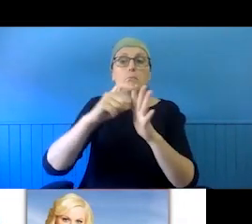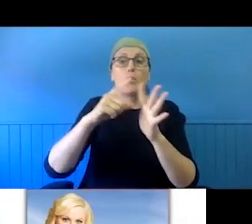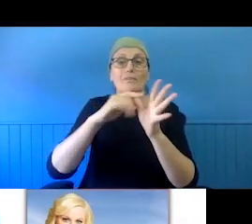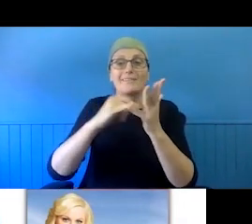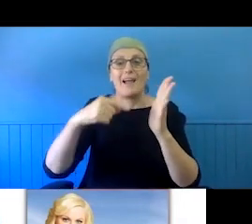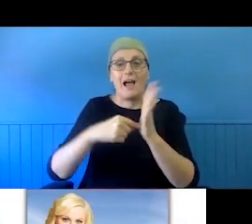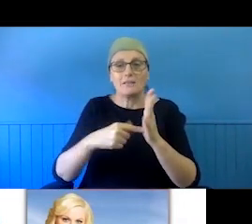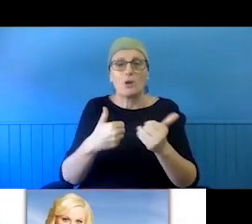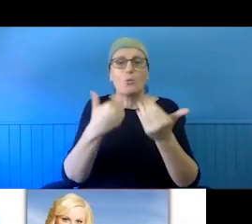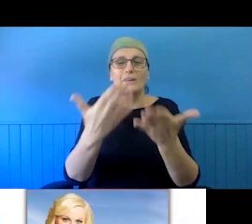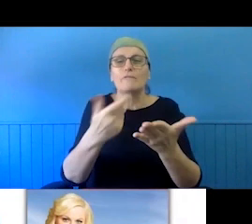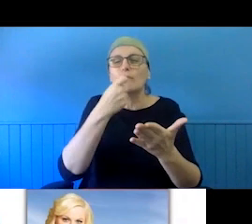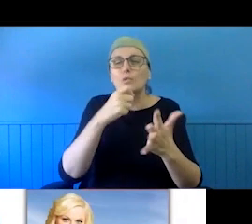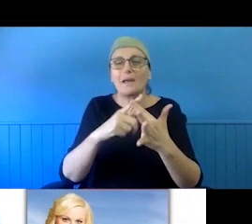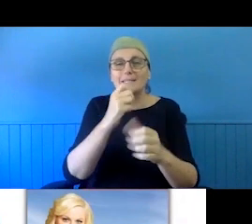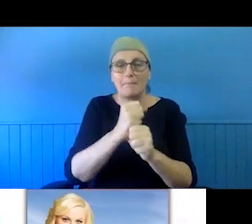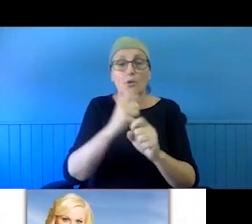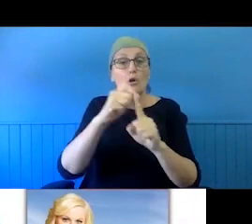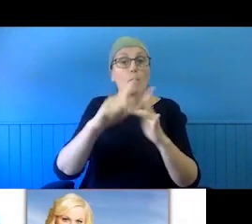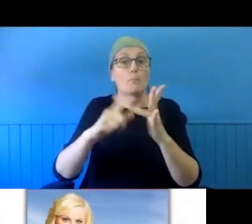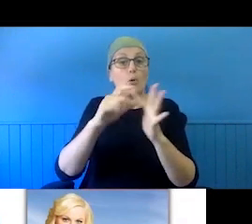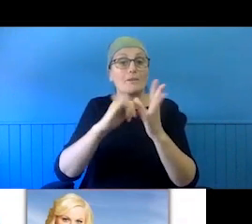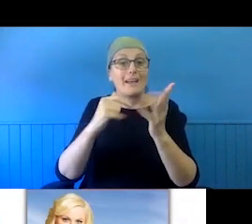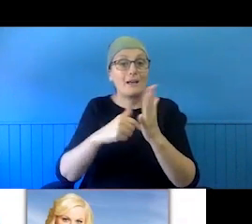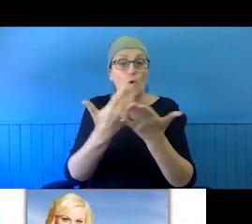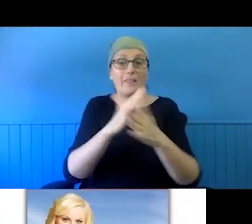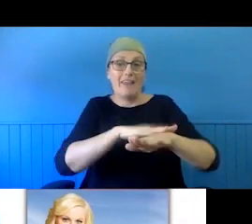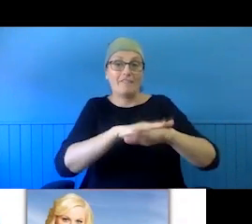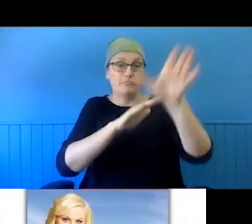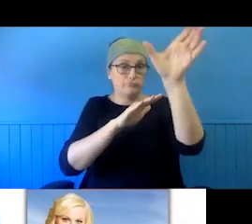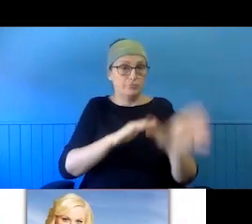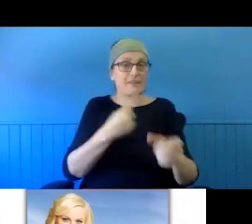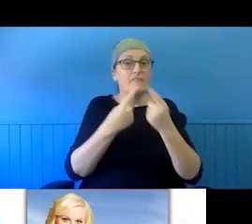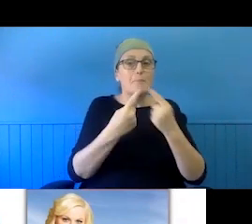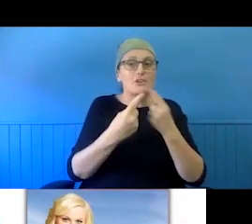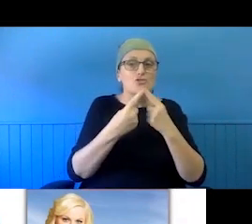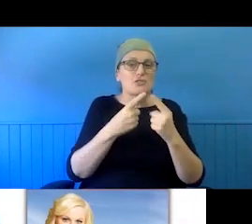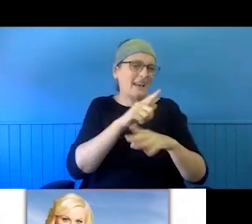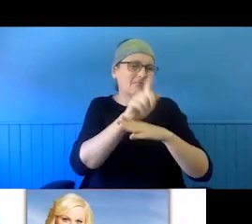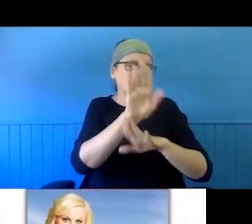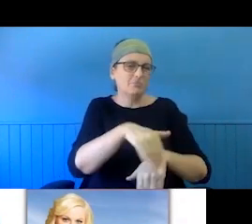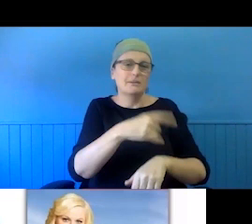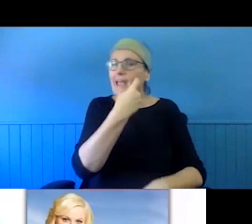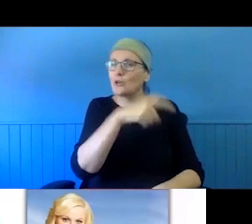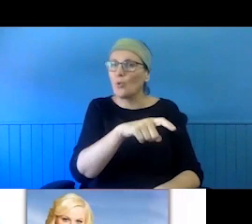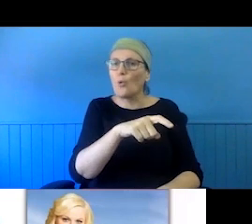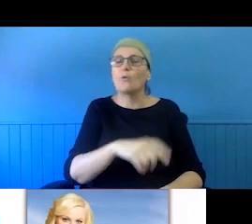Podcasts - there's a load of stats on the left. You can ignore them, because the key ones are as follows - these are US stats but, basically,